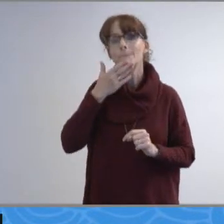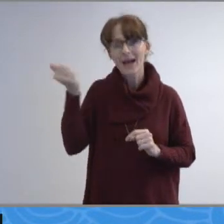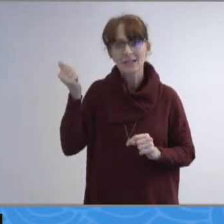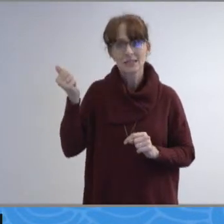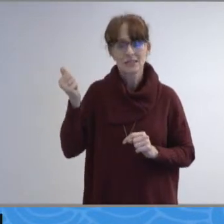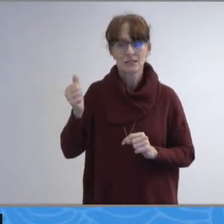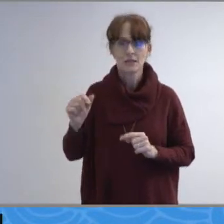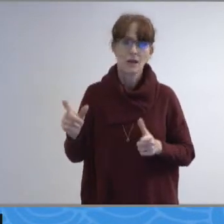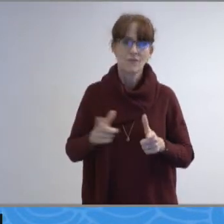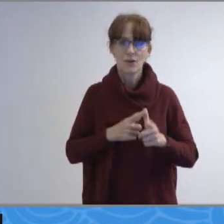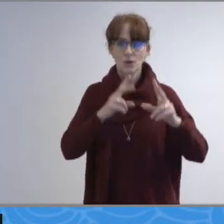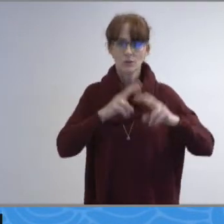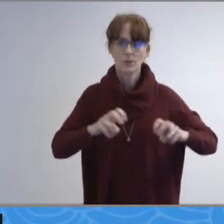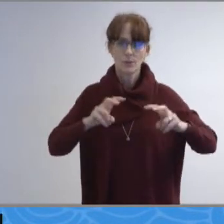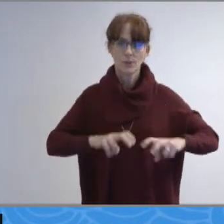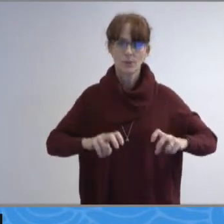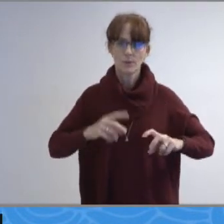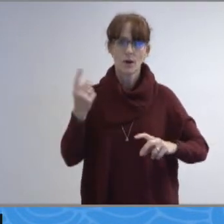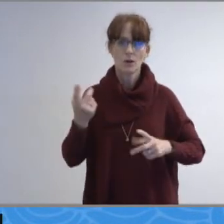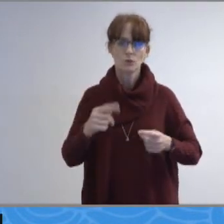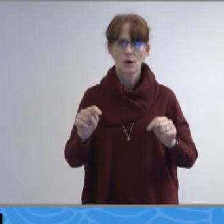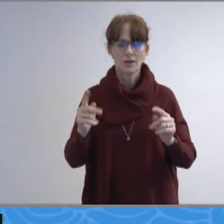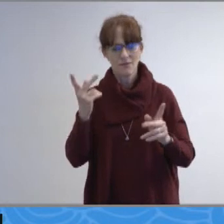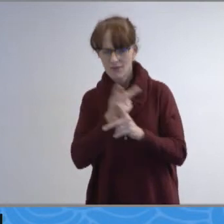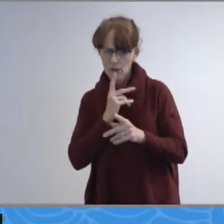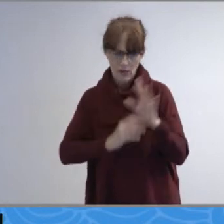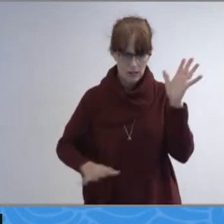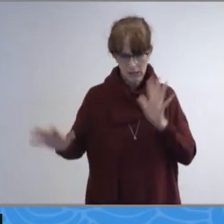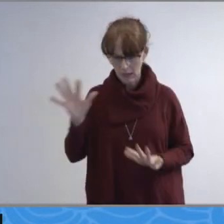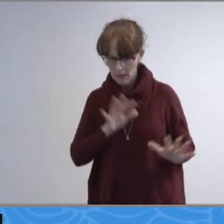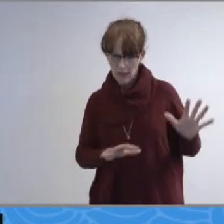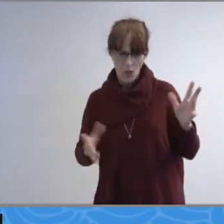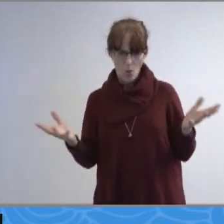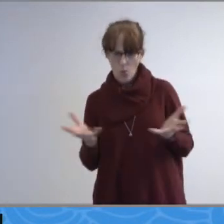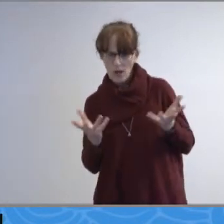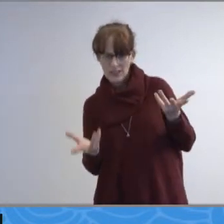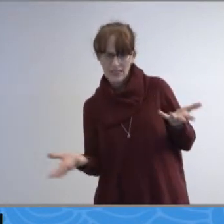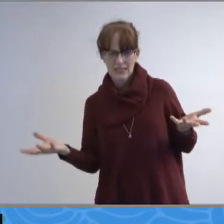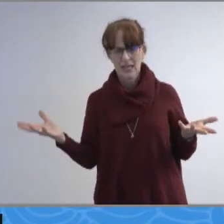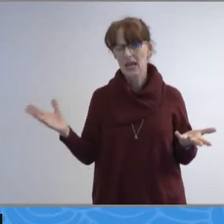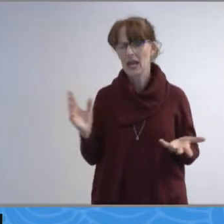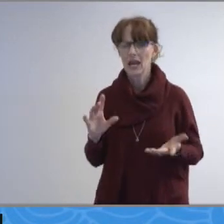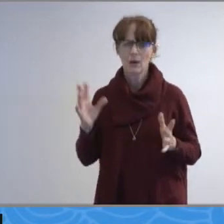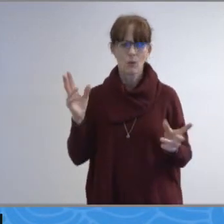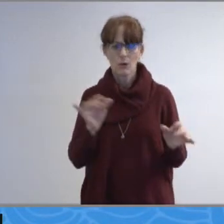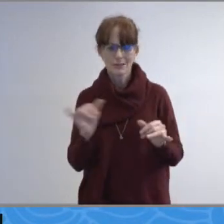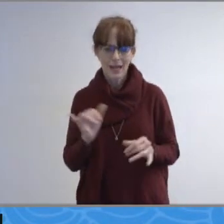The first Diagnostic, we're always, we're trying to figure out what is this Diagnostic thing? What is this, like your students